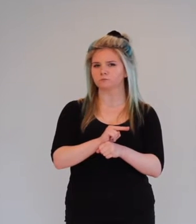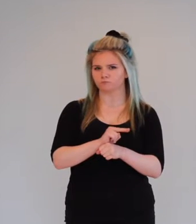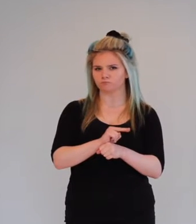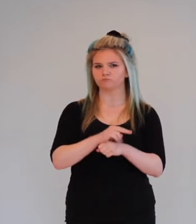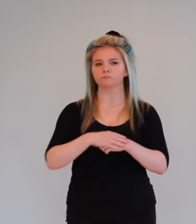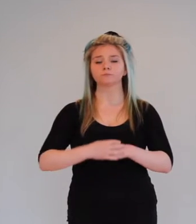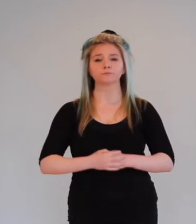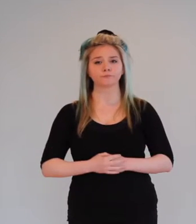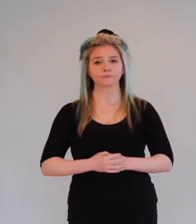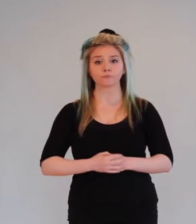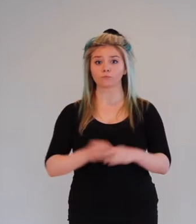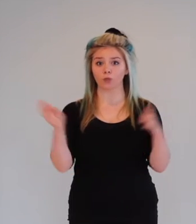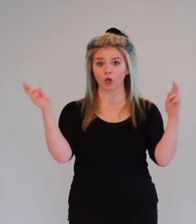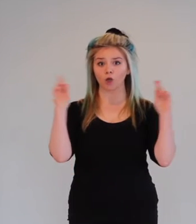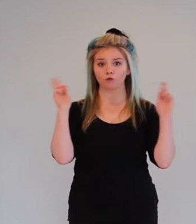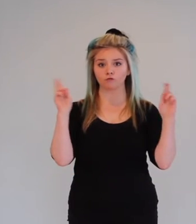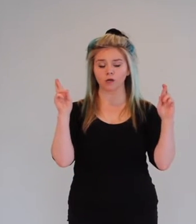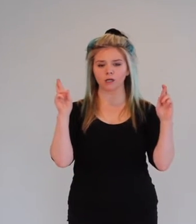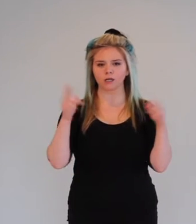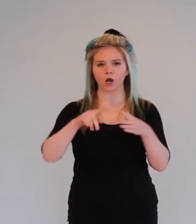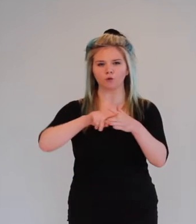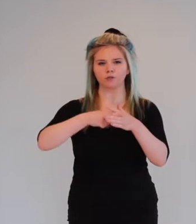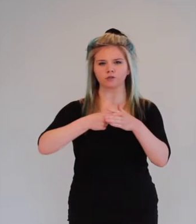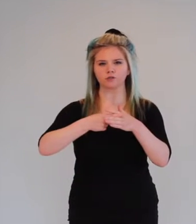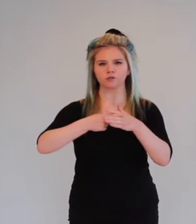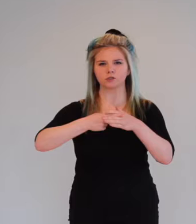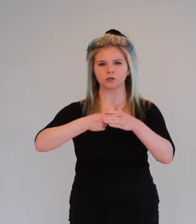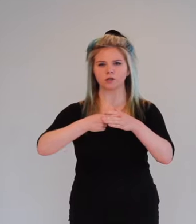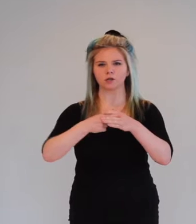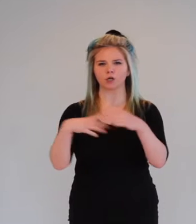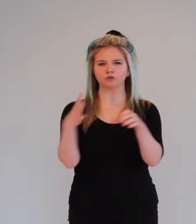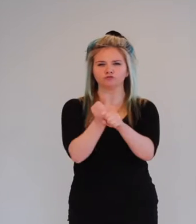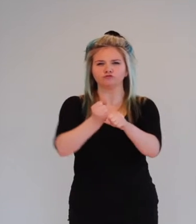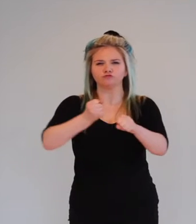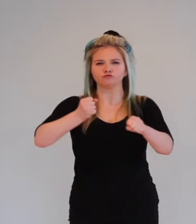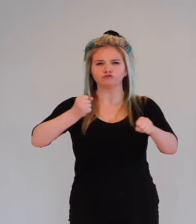And then when you're ready start to extend that inhale maybe to the count of